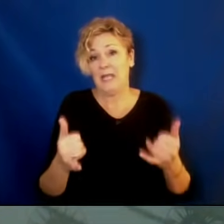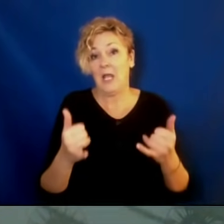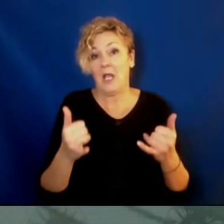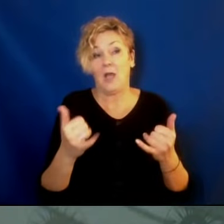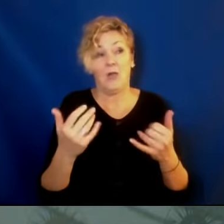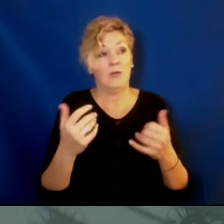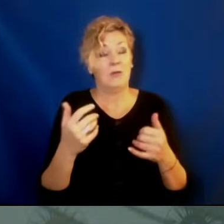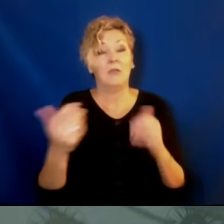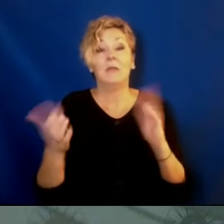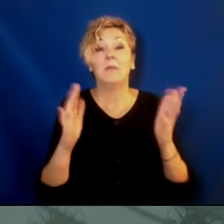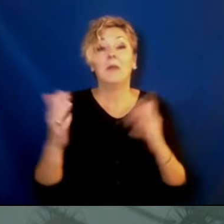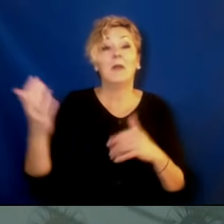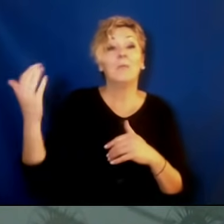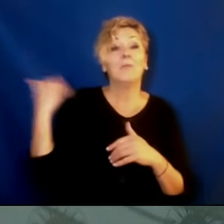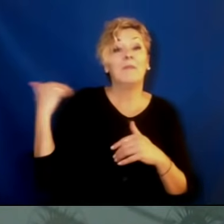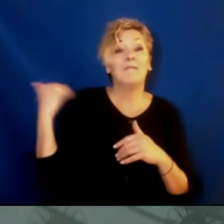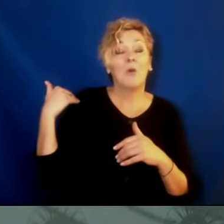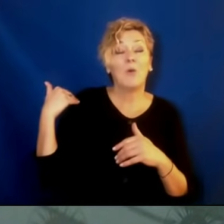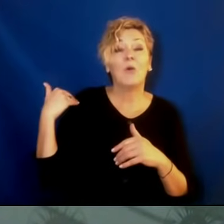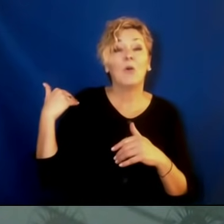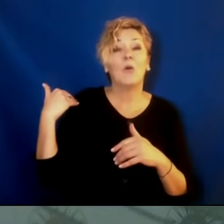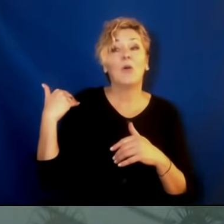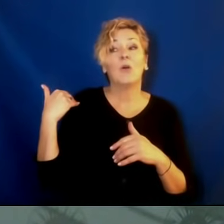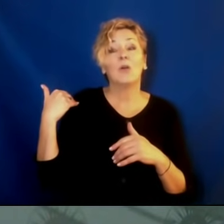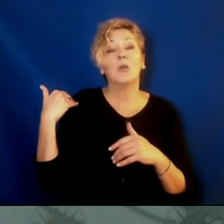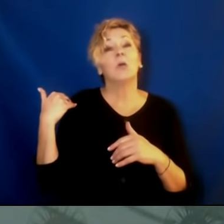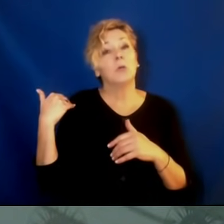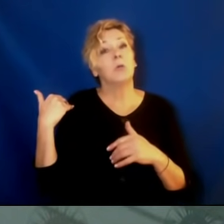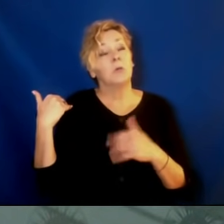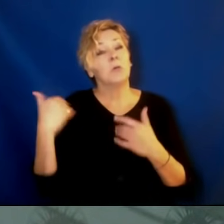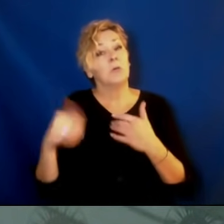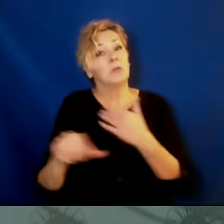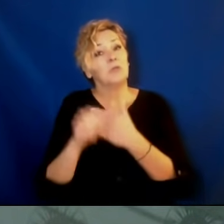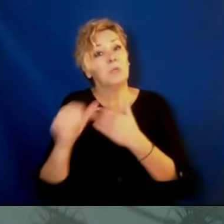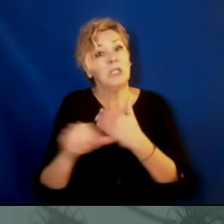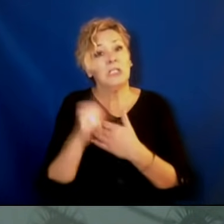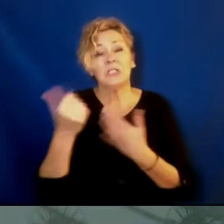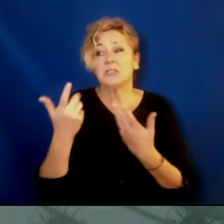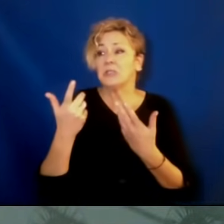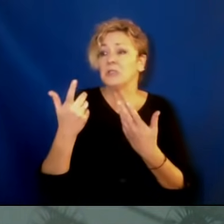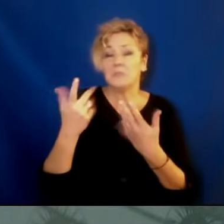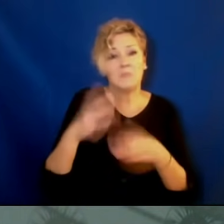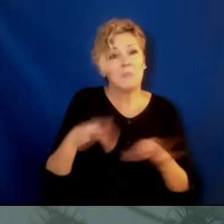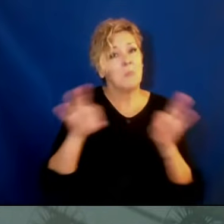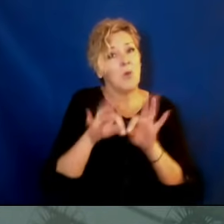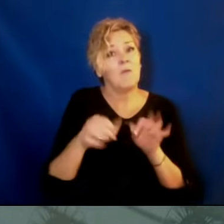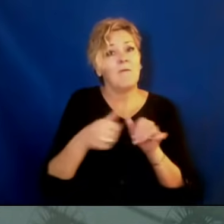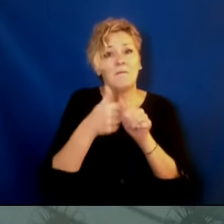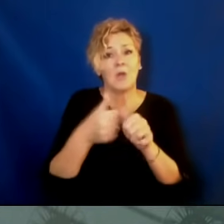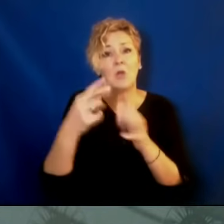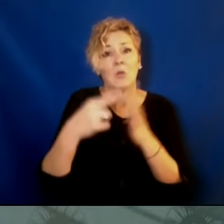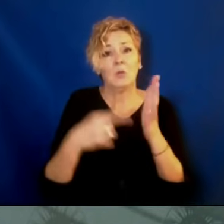to the provincial health order that was put in